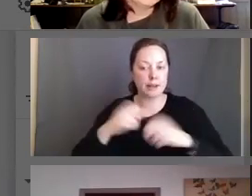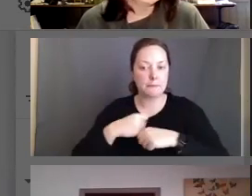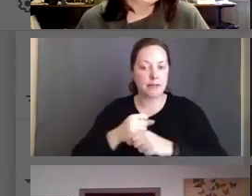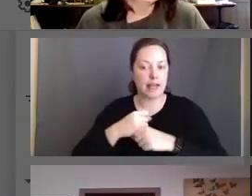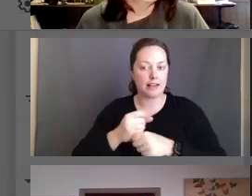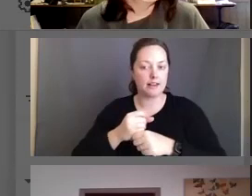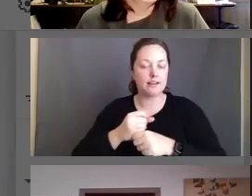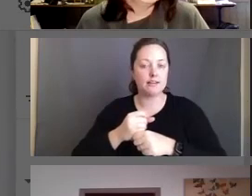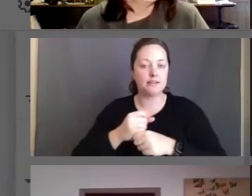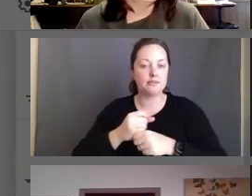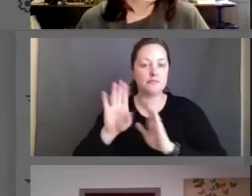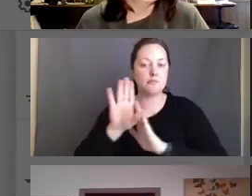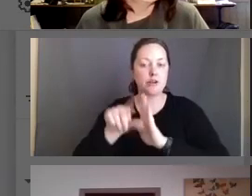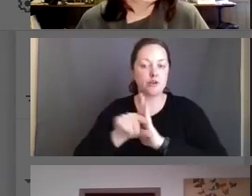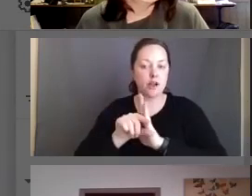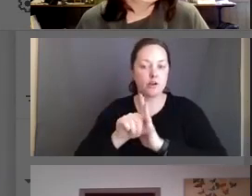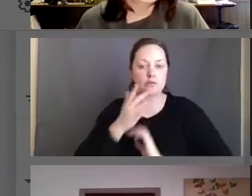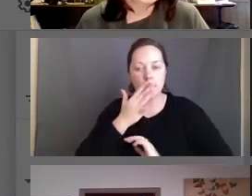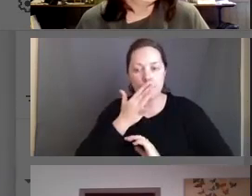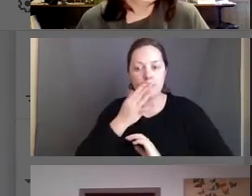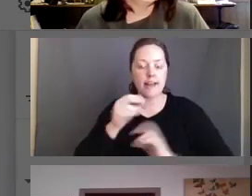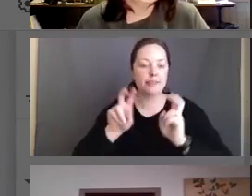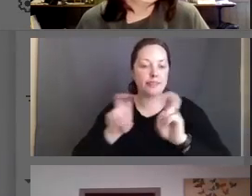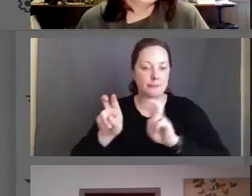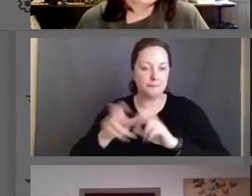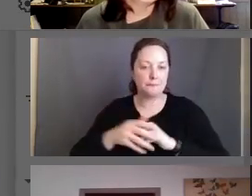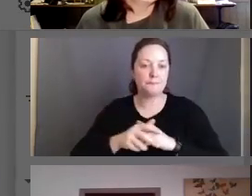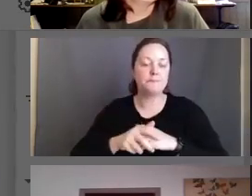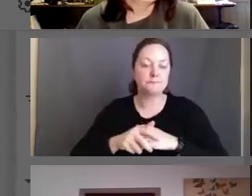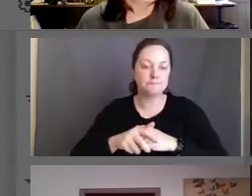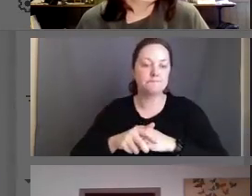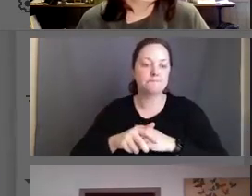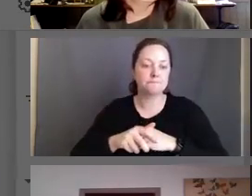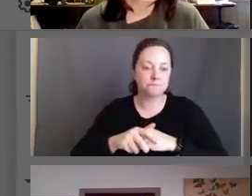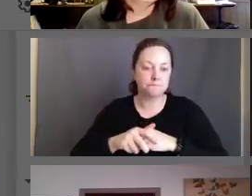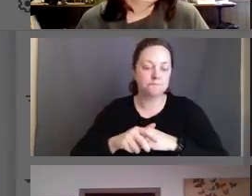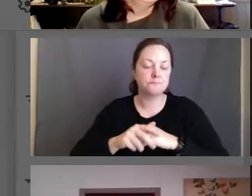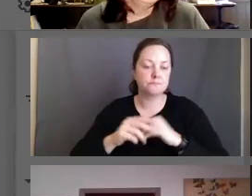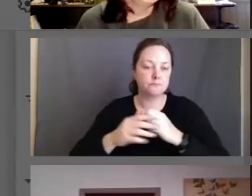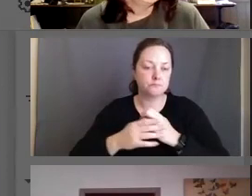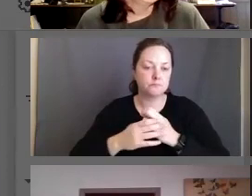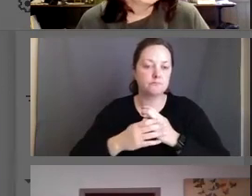bit more adequately. Okay. The placeholder button is an image placeholder.